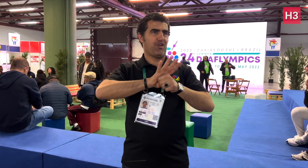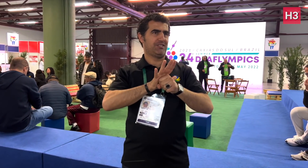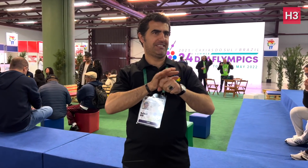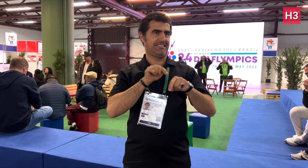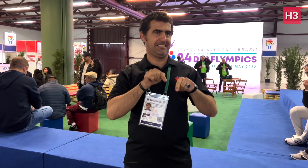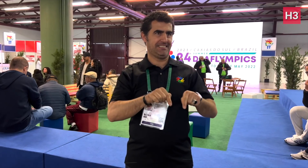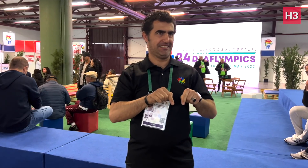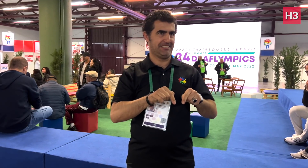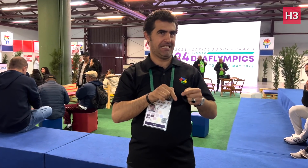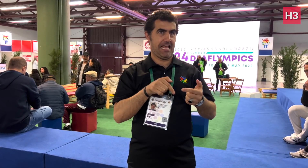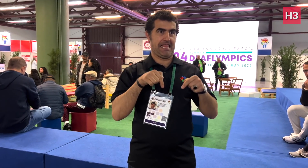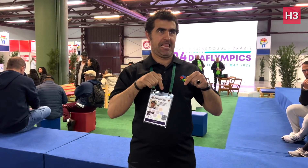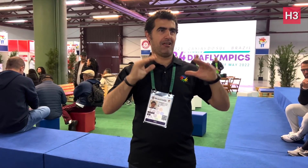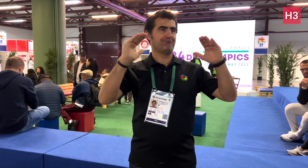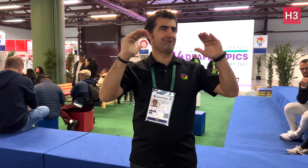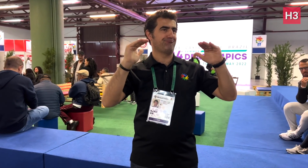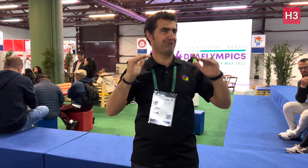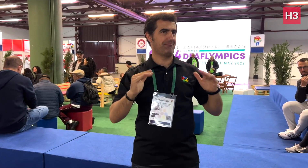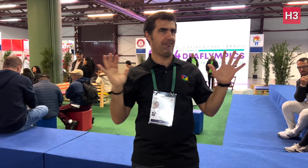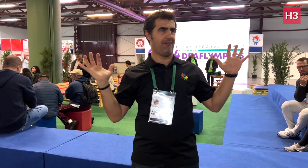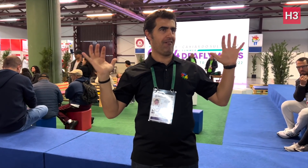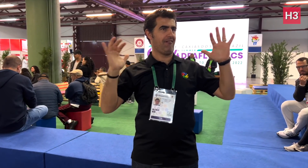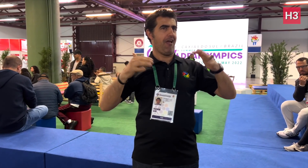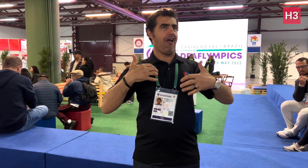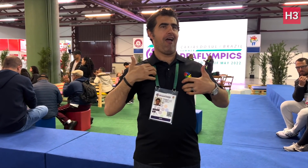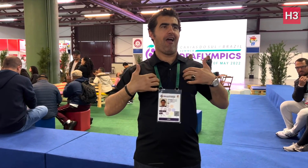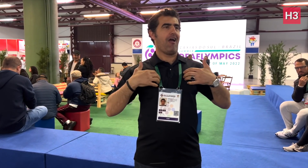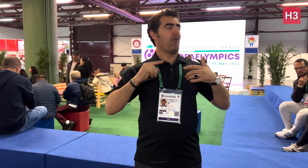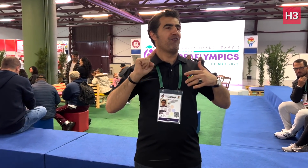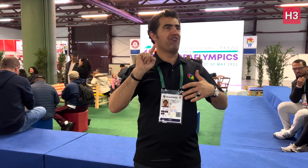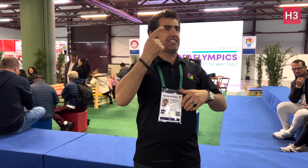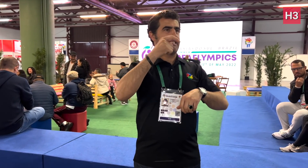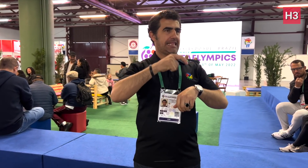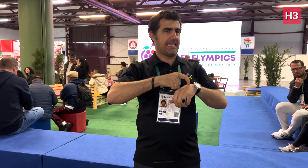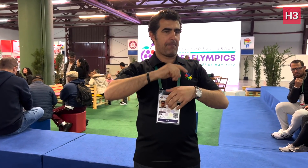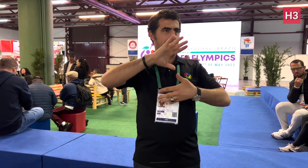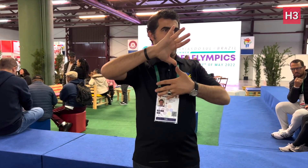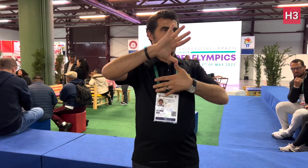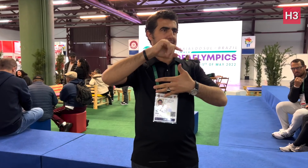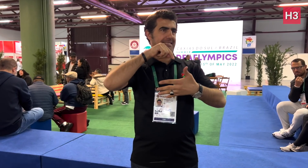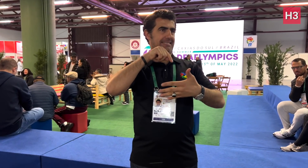but couldn’t due to the Covid-19 pandemic and travel restrictions.